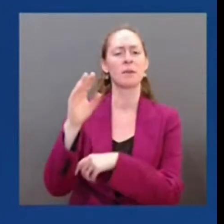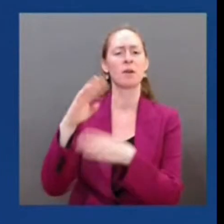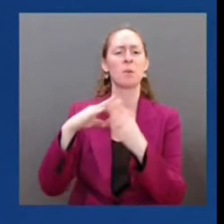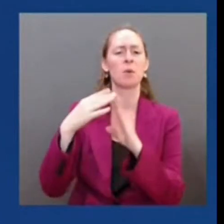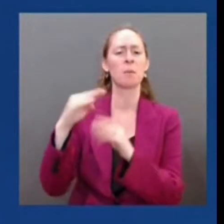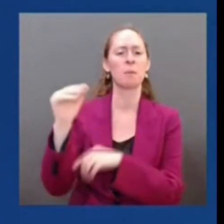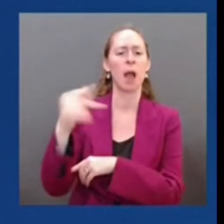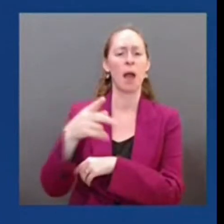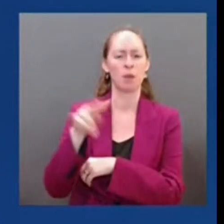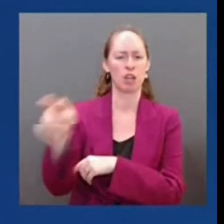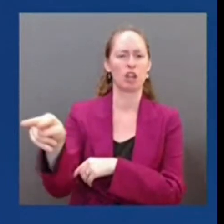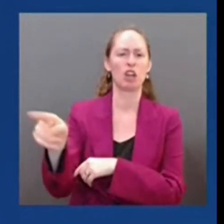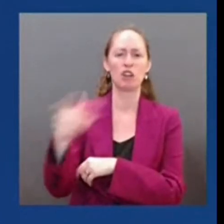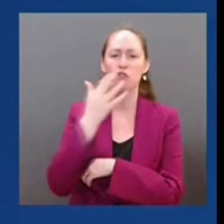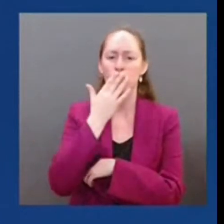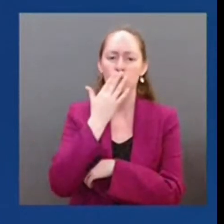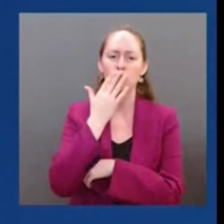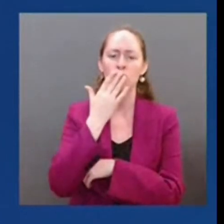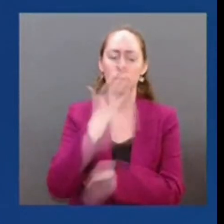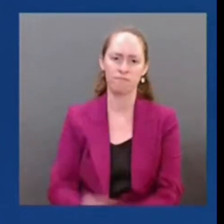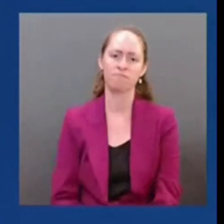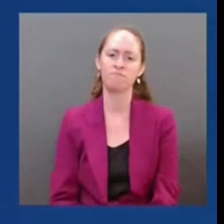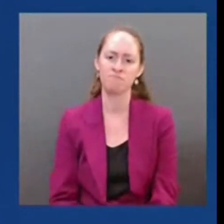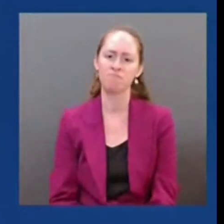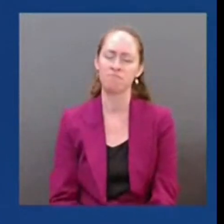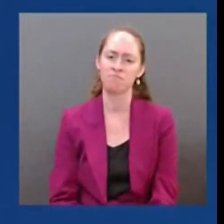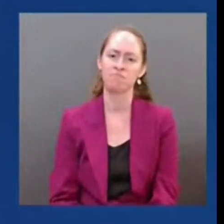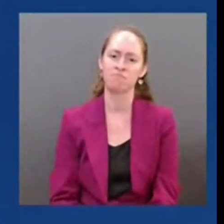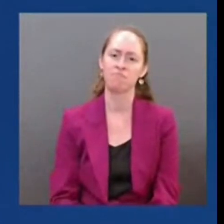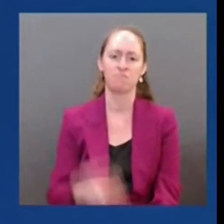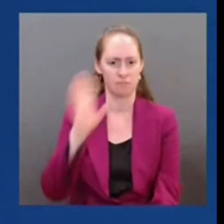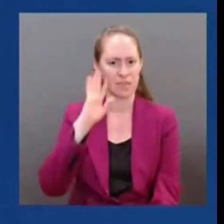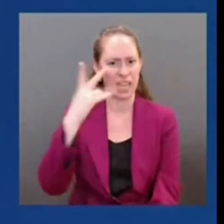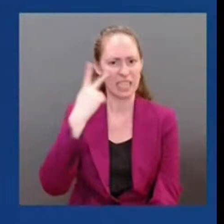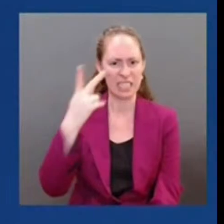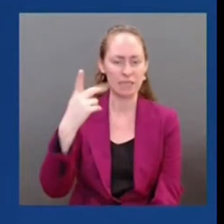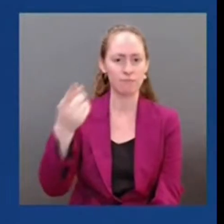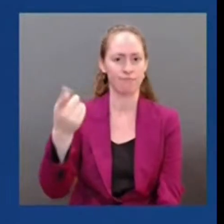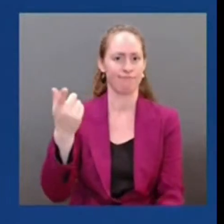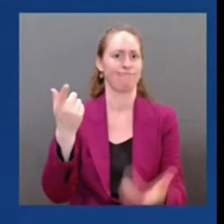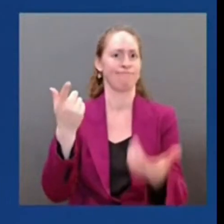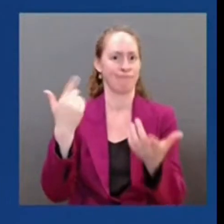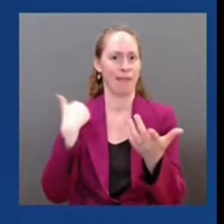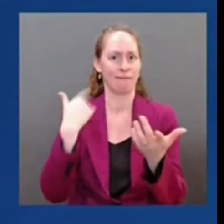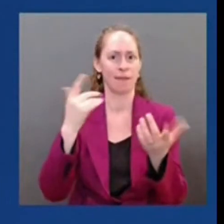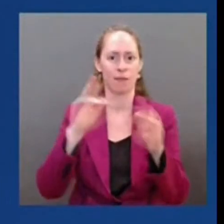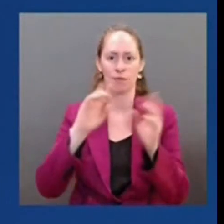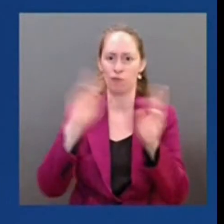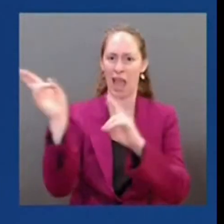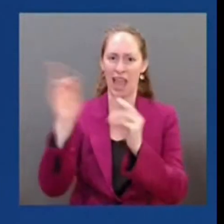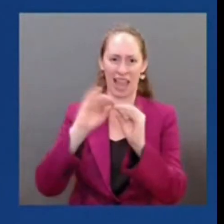I WILL POINT BACK TO THE MAP THAT SHOWS INCREASED INFECTION AND HOSPITALIZATION IN THE